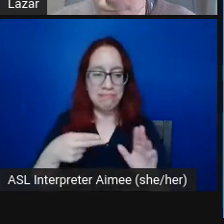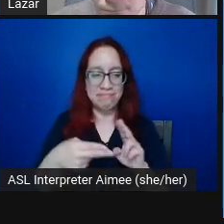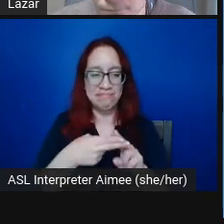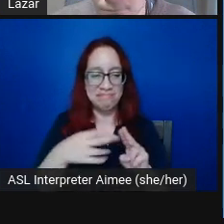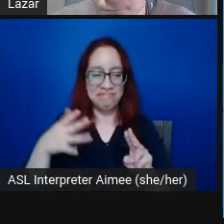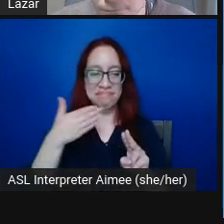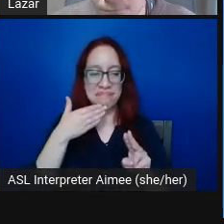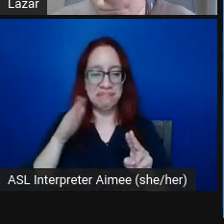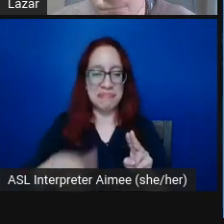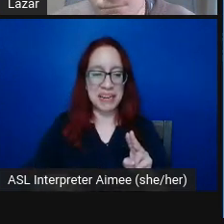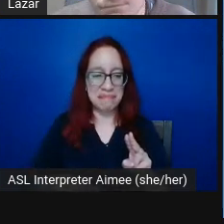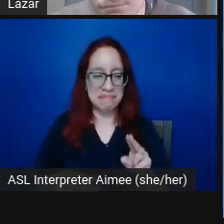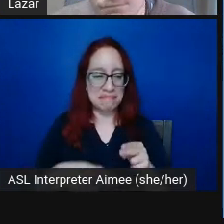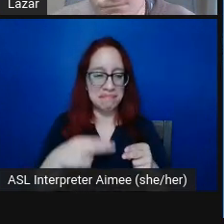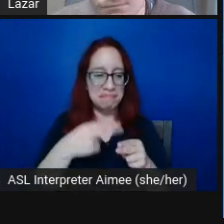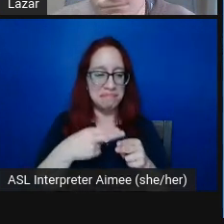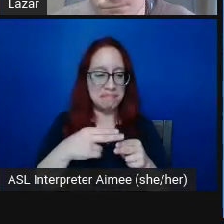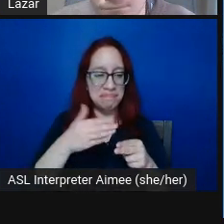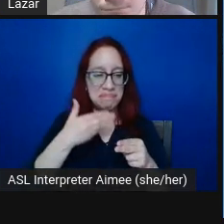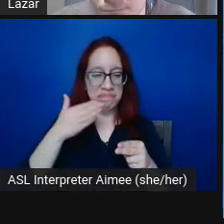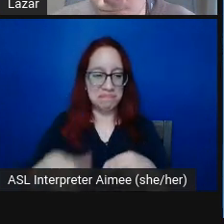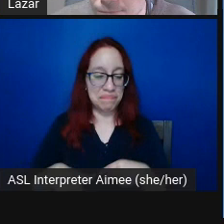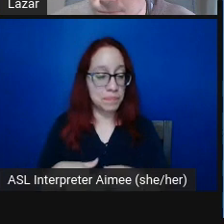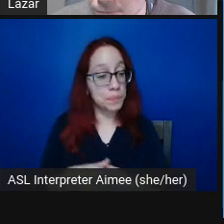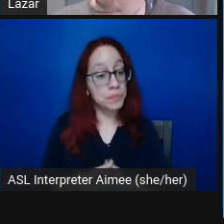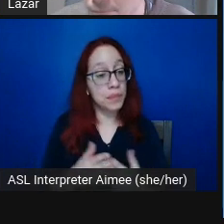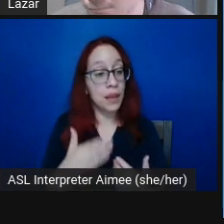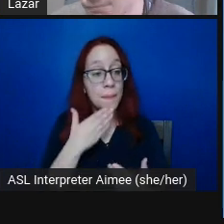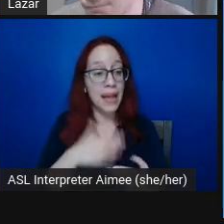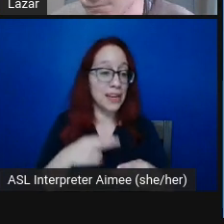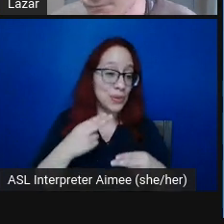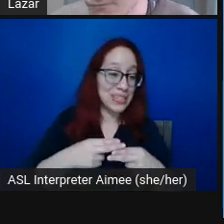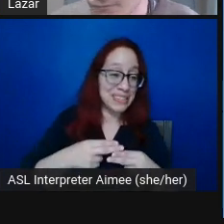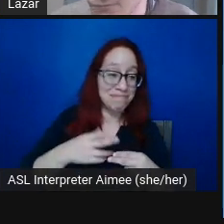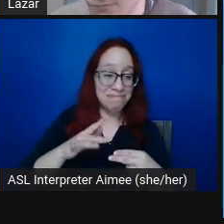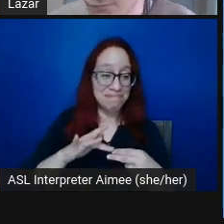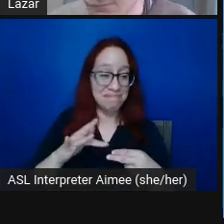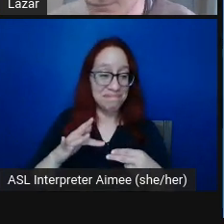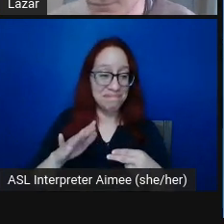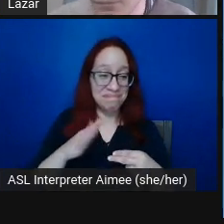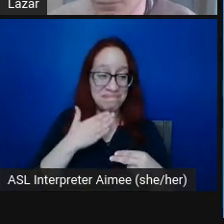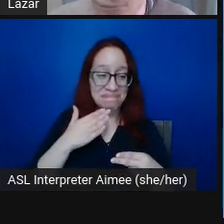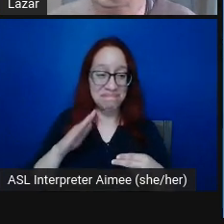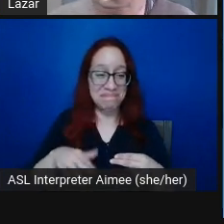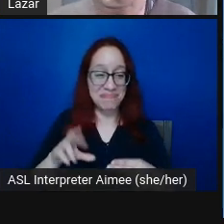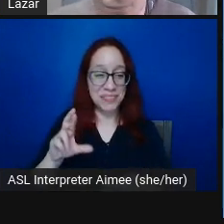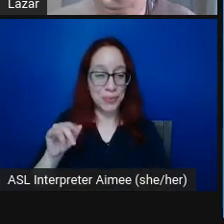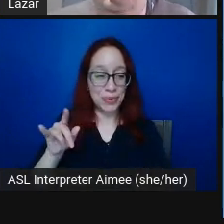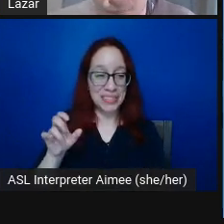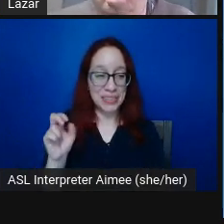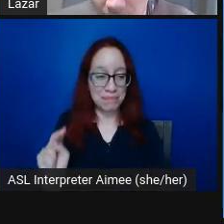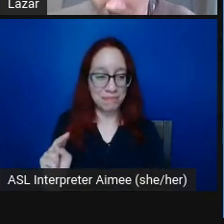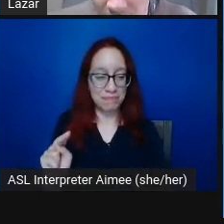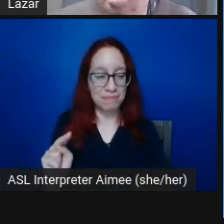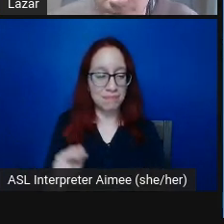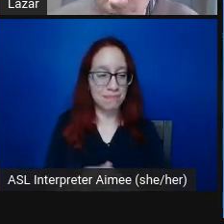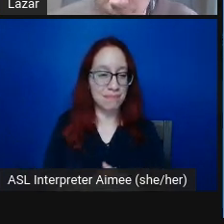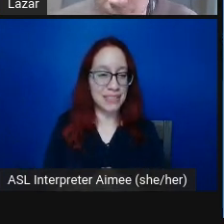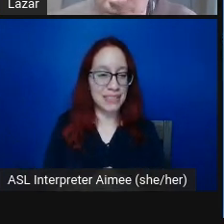You know what they say, "Bad reputation is a business killer."